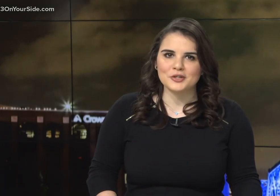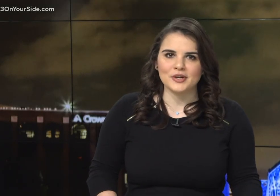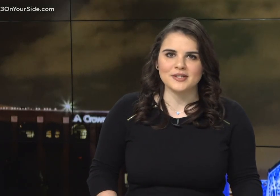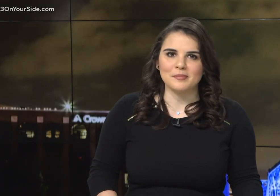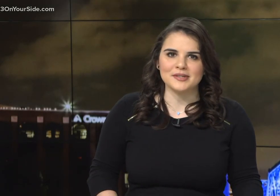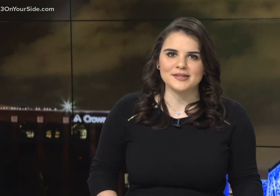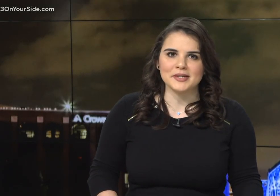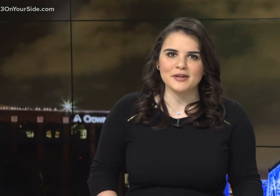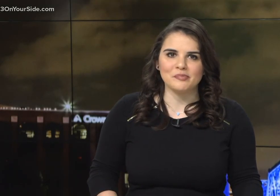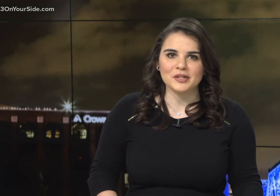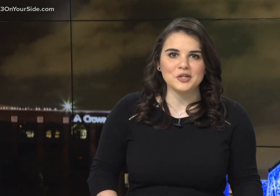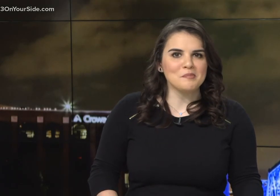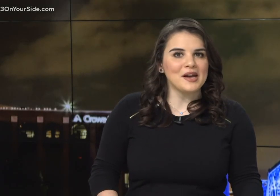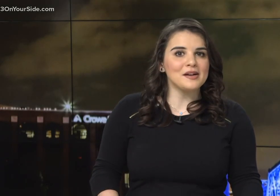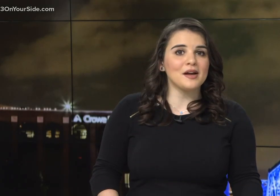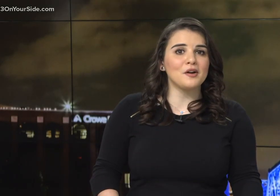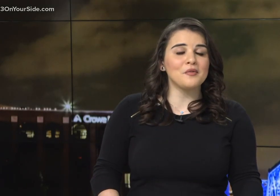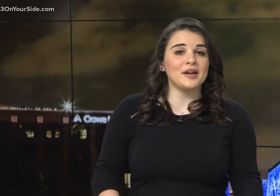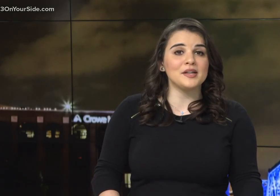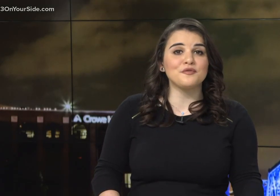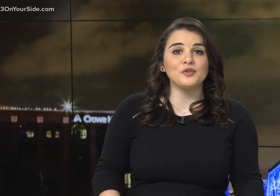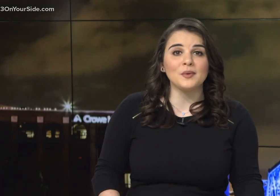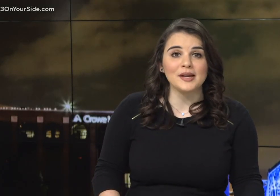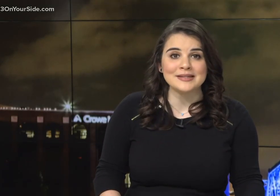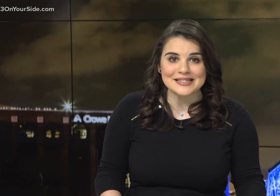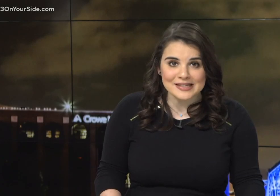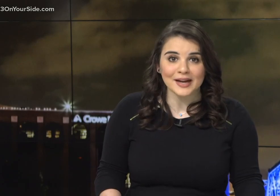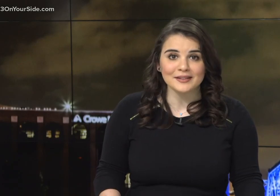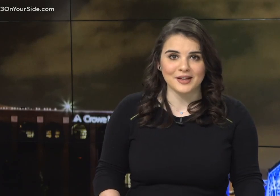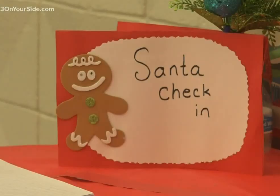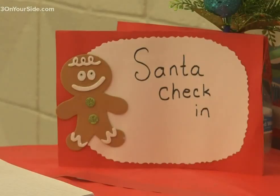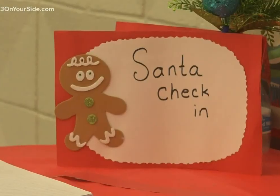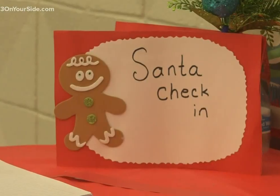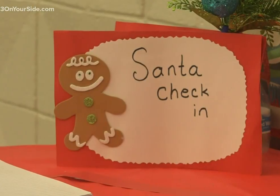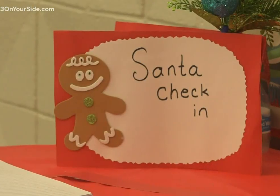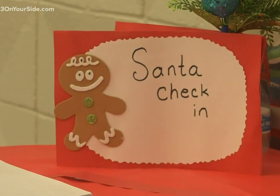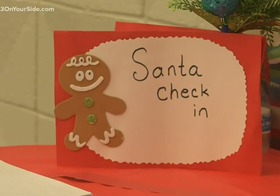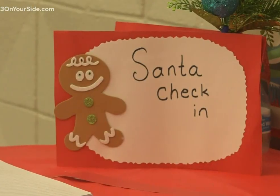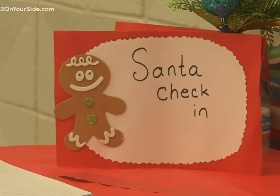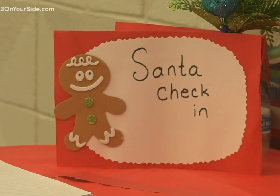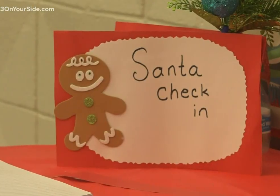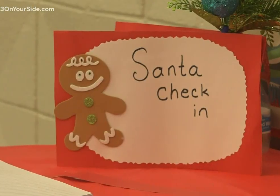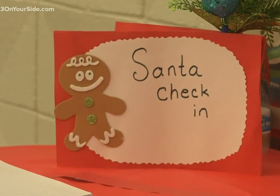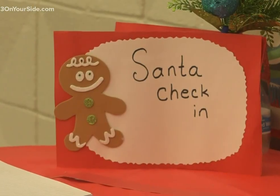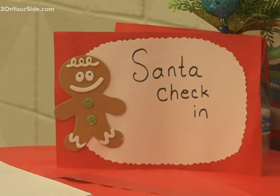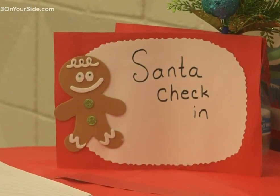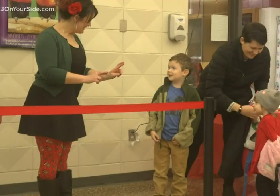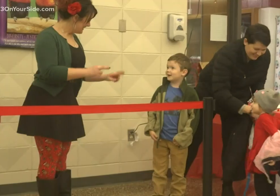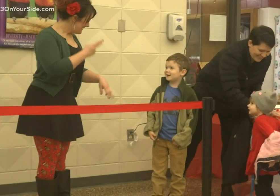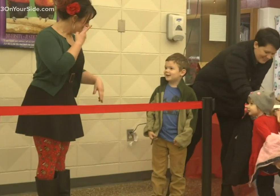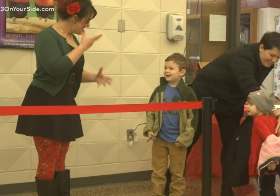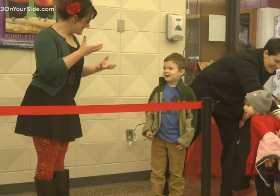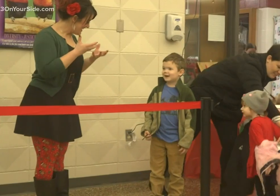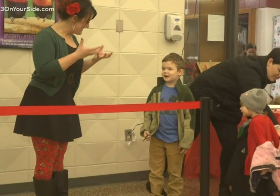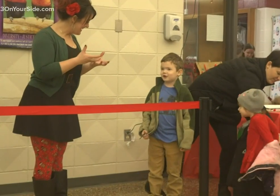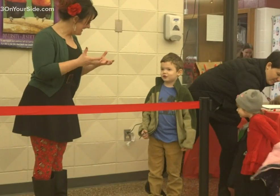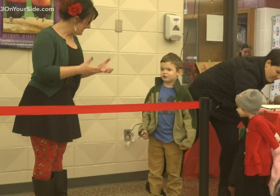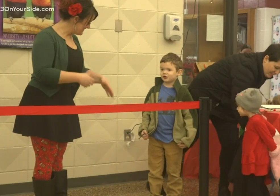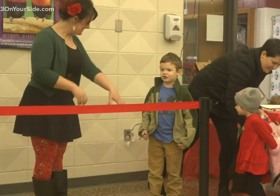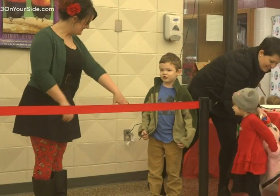YOU'RE YOU'RE WATCHING YOU'RE WATCHING 13 YOU'RE WATCHING 13 ONYOURSIDE YOU'RE WATCHING 13 ONYOURSIDE 4@WELL YOU'RE WATCHING 13 ONYOURSIDE 4@WELL WE YOU'RE WATCHING 13 ONYOURSIDE 4@WELL WE ALL YOU'RE WATCHING 13 ONYOURSIDE 4@WELL WE ALL KNO YOU'RE WATCHING 13 ONYOURSIDE 4@WELL WE ALL KNO SANTA YOU'RE WATCHING 13 ONYOURSIDE 4@WELL WE ALL KNO SANTA IS YOU'RE WATCHING 13 ONYOURSIDE 4@WELL WE ALL KNO SANTA IS GOT YOU'RE WATCHING 13 ONYOURSIDE 4@WELL WE ALL KNO SANTA IS GOT A YOU'RE WATCHING 13 ONYOURSIDE 4@WELL WE ALL KNO SANTA IS GOT A LOT YOU'RE WATCHING 13 ONYOURSIDE 4@WELL WE ALL KNO SANTA IS GOT A LOT OF YOU'RE WATCHING 13 ONYOURSIDE 4@WELL WE ALL KNO SANTA IS GOT A LOT OF TRICKS YOU'RE WATCHING 13 ONYOURSIDE 4@WELL WE ALL KNO SANTA IS GOT A LOT OF TRICKS UP 13 ONYOURSIDE 4@WELL WE ALL KNO SANTA IS GOT A LOT OF TRICKS UP 13 ONYOURSIDE 4@WELL WE ALL KNO SANTA IS GOT A LOT OF TRICKS UP HIS 13 ONYOURSIDE 4@WELL WE ALL KNO SANTA IS GOT A LOT OF TRICKS UP HIS SLEEVE 13 ONYOURSIDE 4@WELL WE ALL KNO SANTA IS GOT A LOT OF TRICKS UP HIS SLEEVE 4@BUT 13 ONYOURSIDE 4@WELL WE ALL KNO SANTA IS GOT A LOT OF TRICKS UP HIS SLEEVE 4@BUT YOU